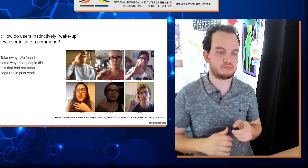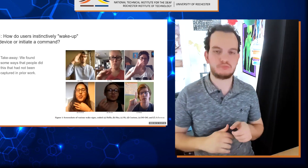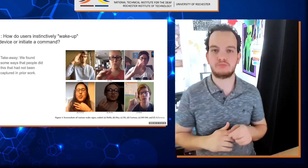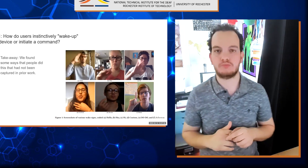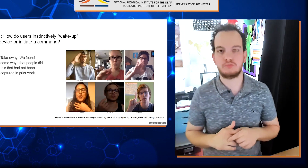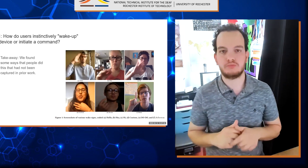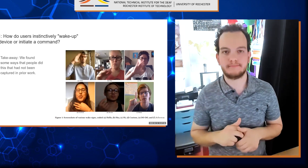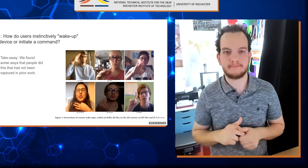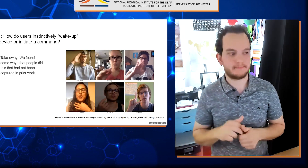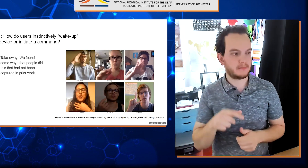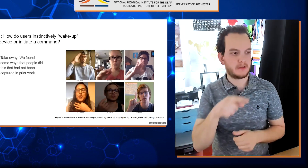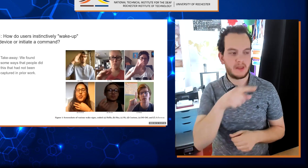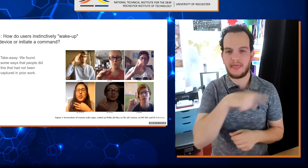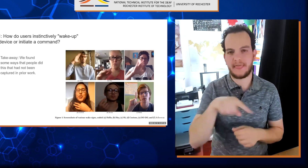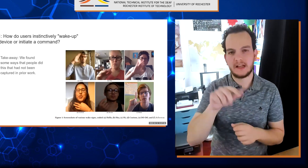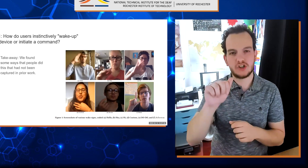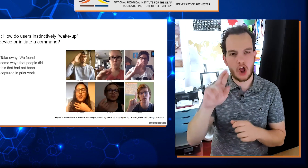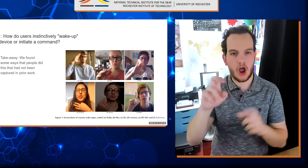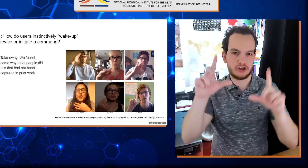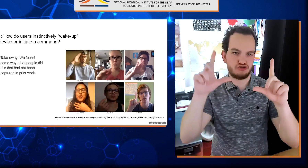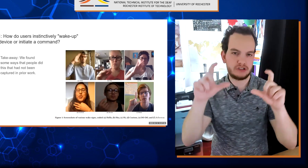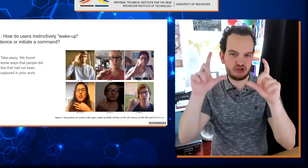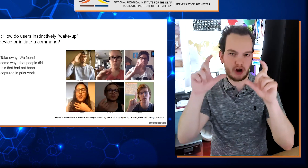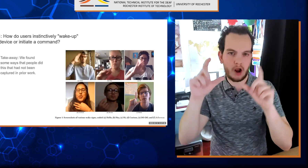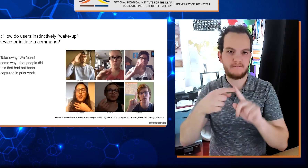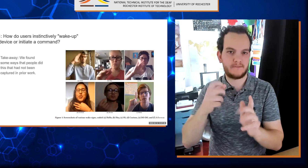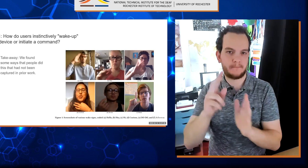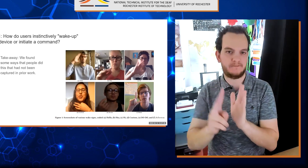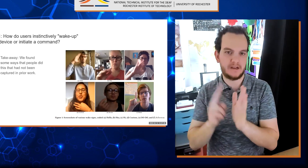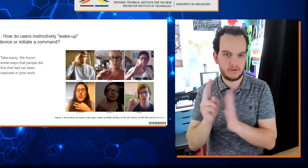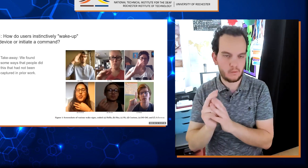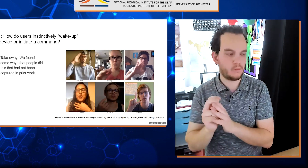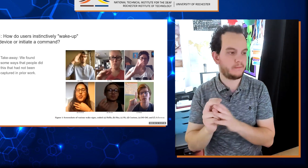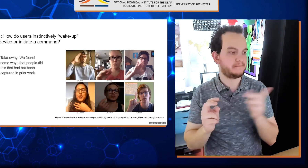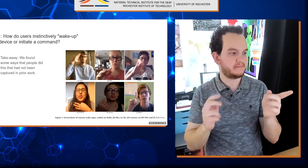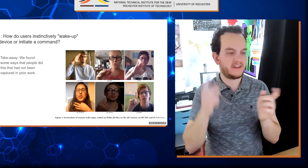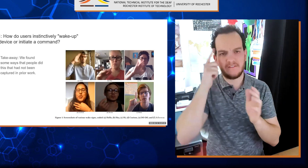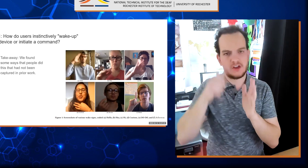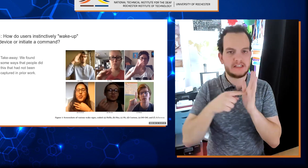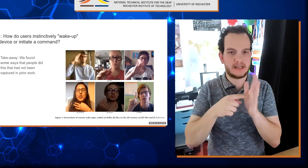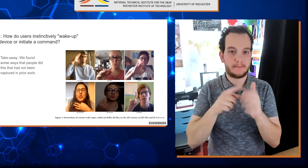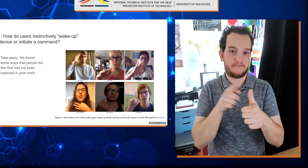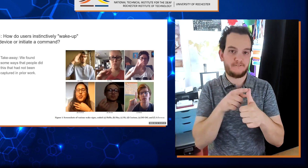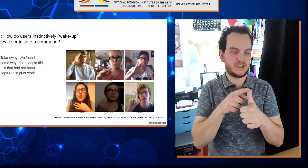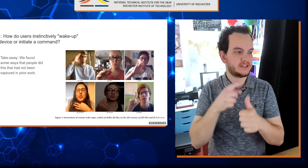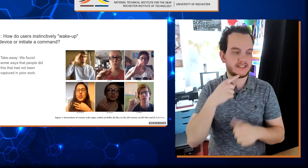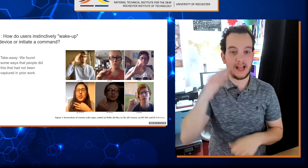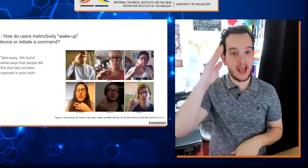and there were some new responses. So these are screenshots from the video.